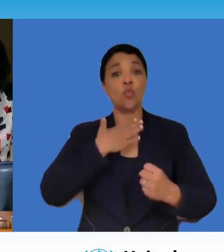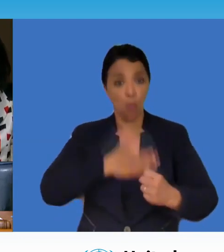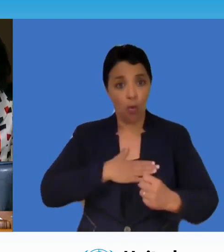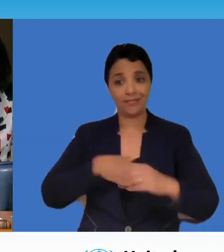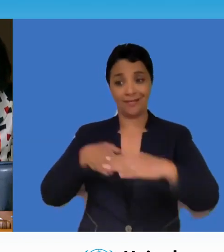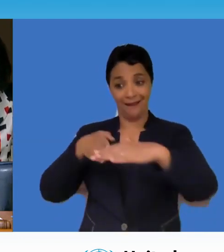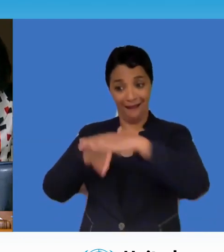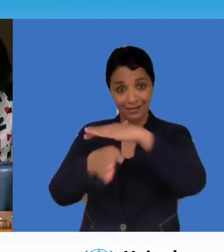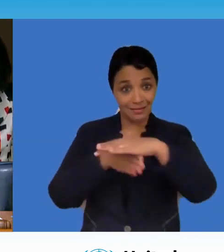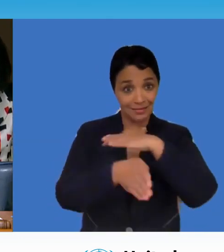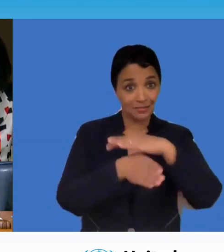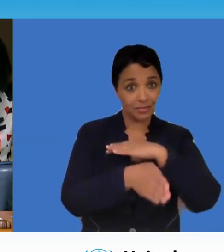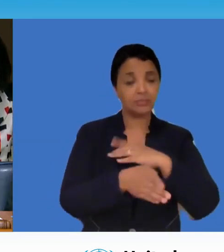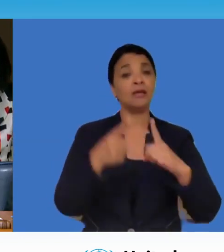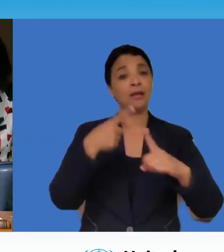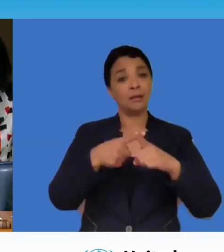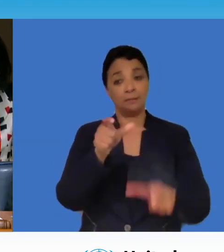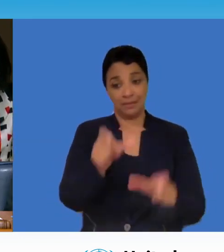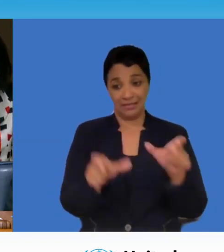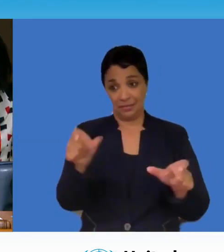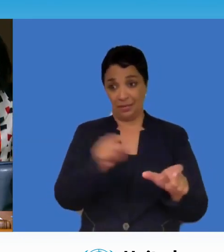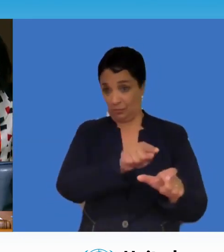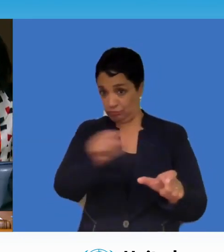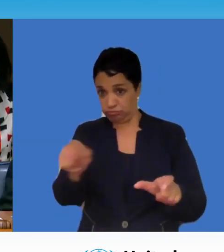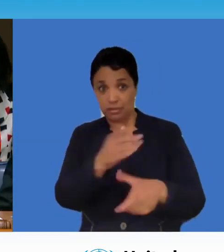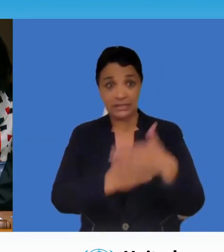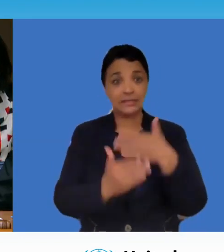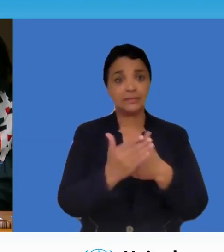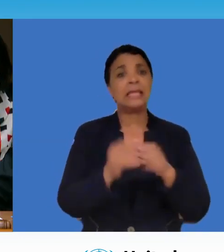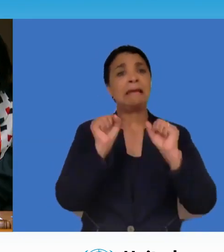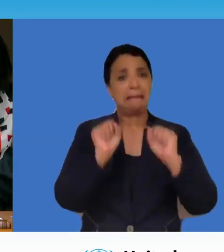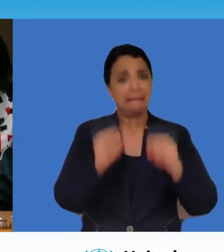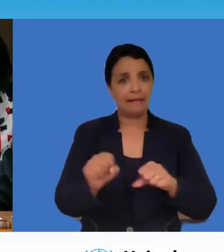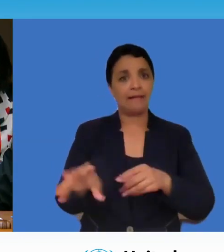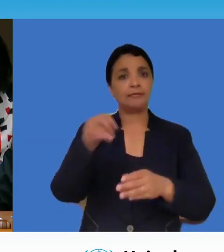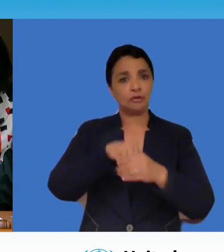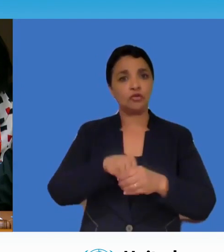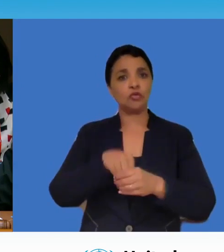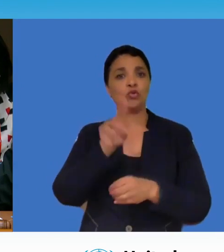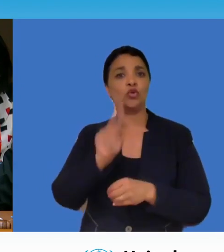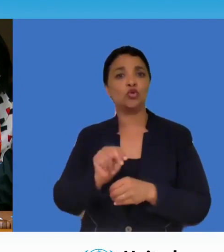improving accessibility for delegates and observers with disabilities who participate